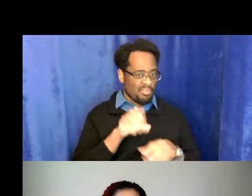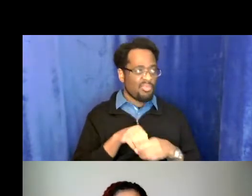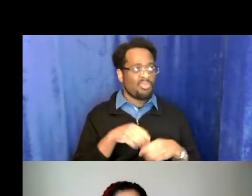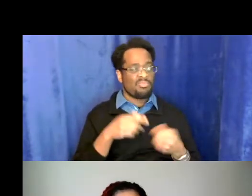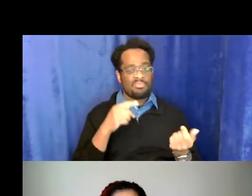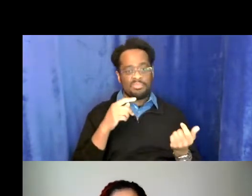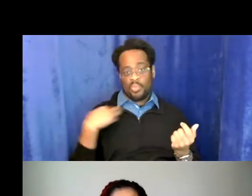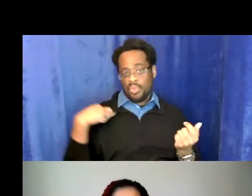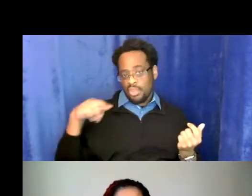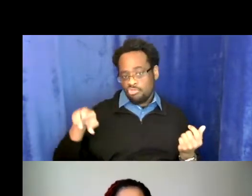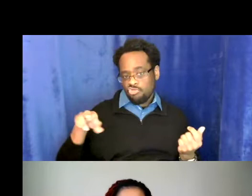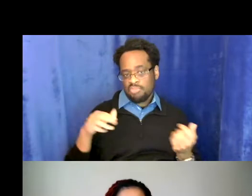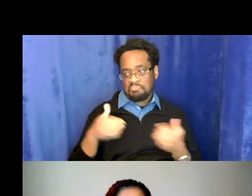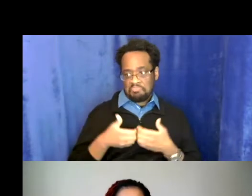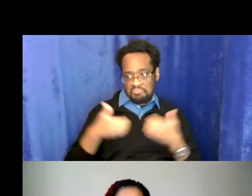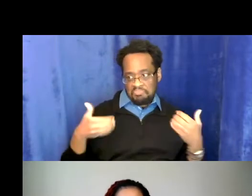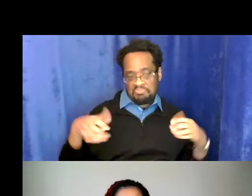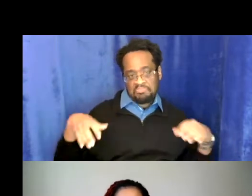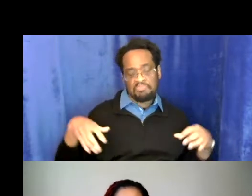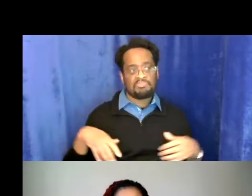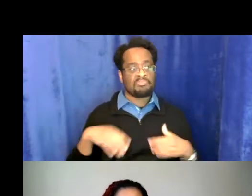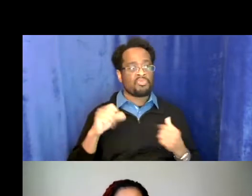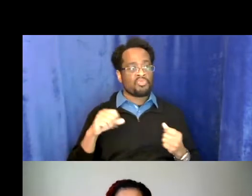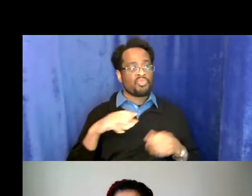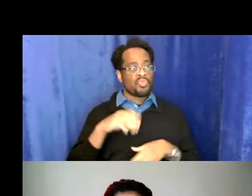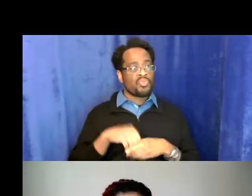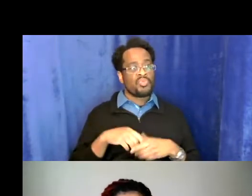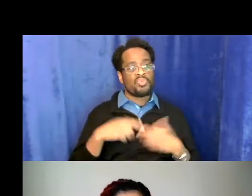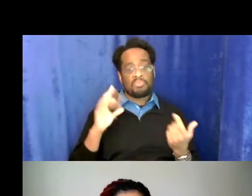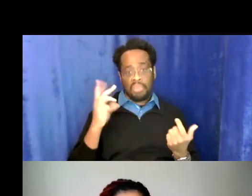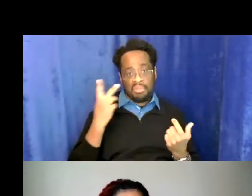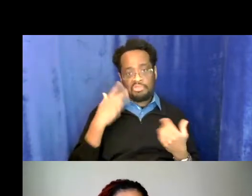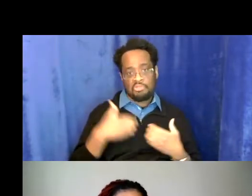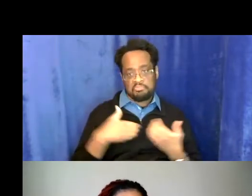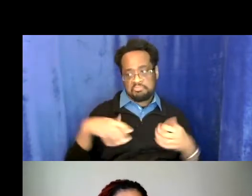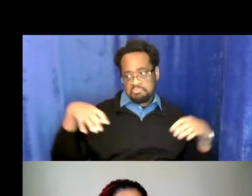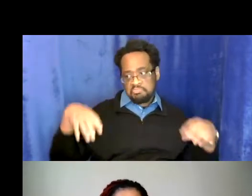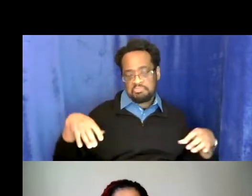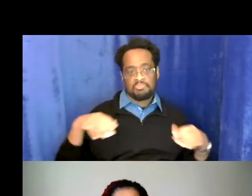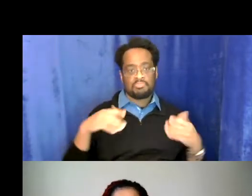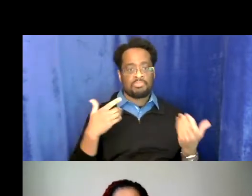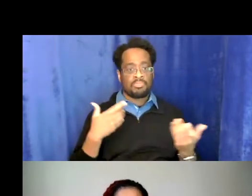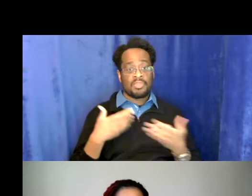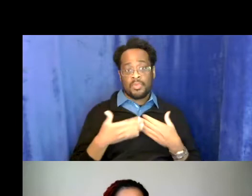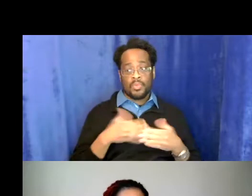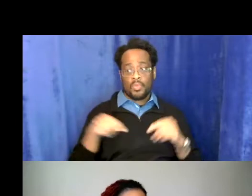and so the language that's developed, um that also goes for religion as well, if you have different political views.